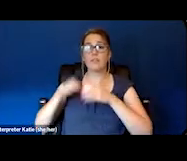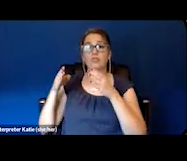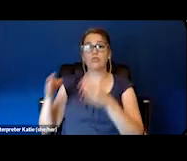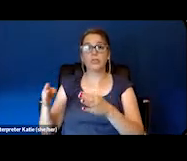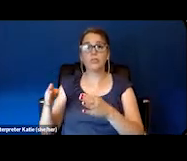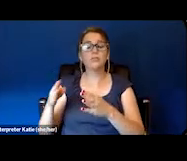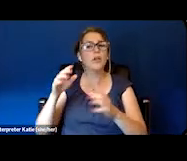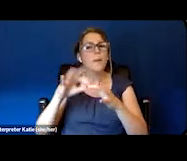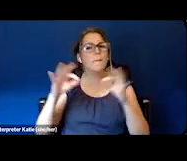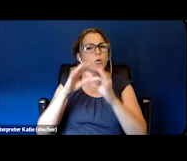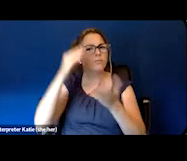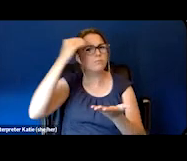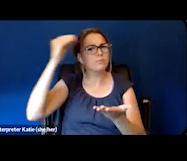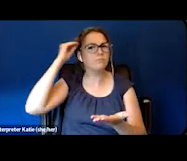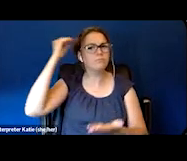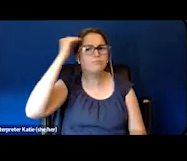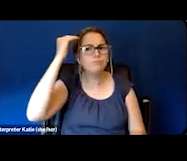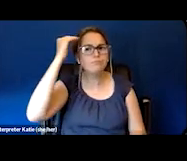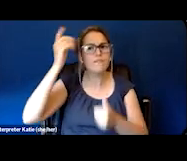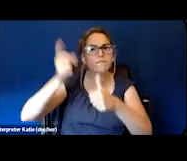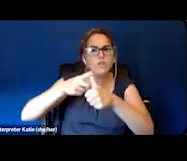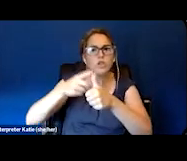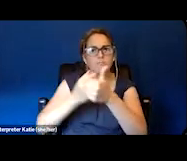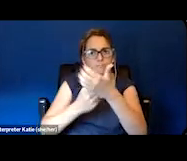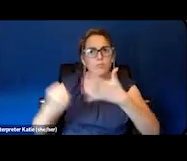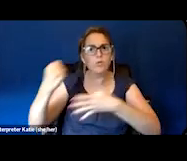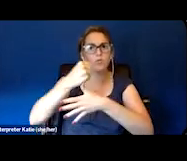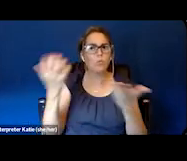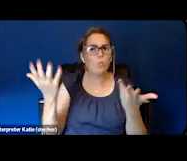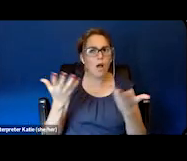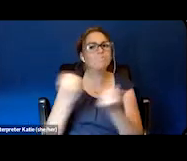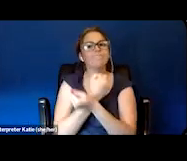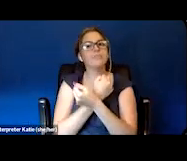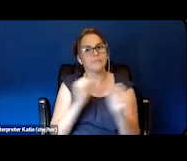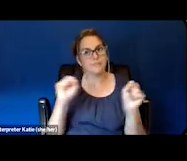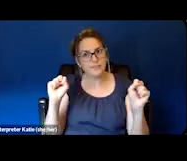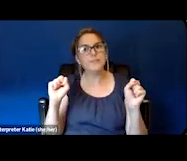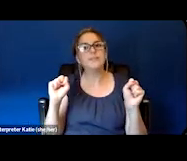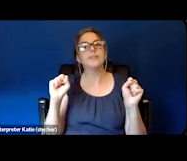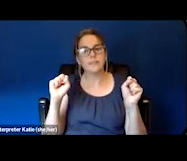and foremost are safety. So we are meeting people where they are at,